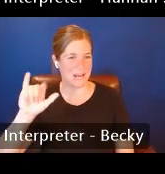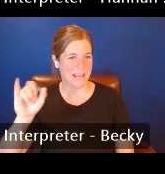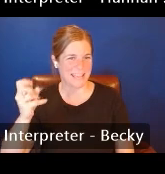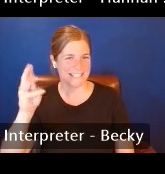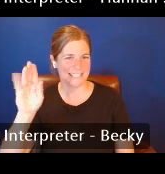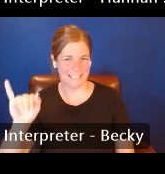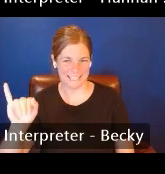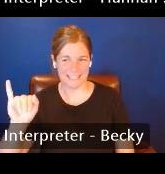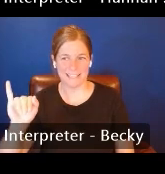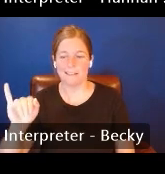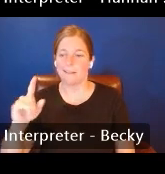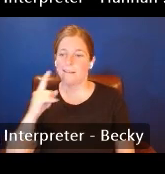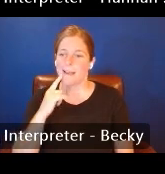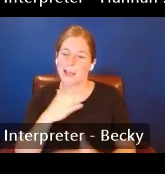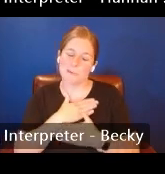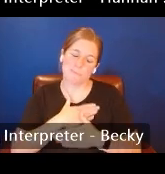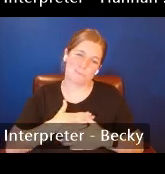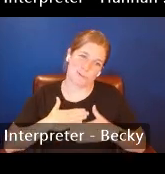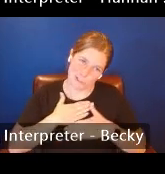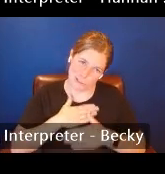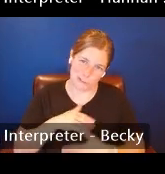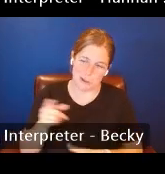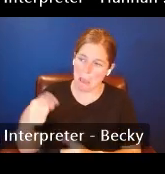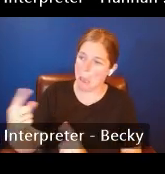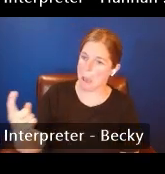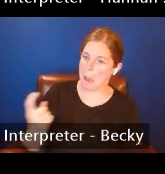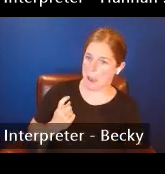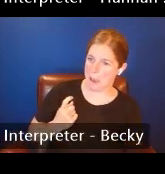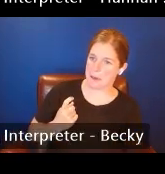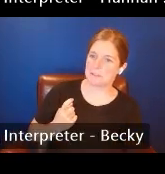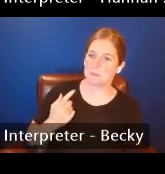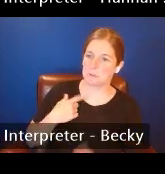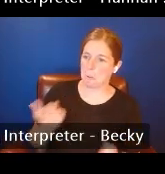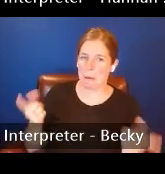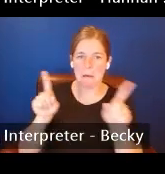I appreciate being asked to do this with Jason.